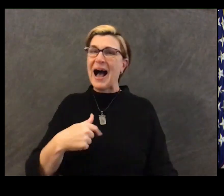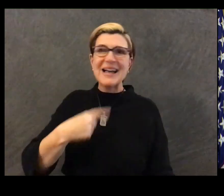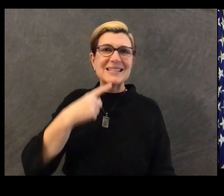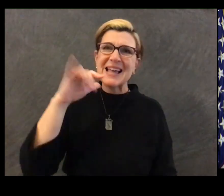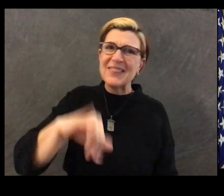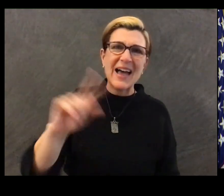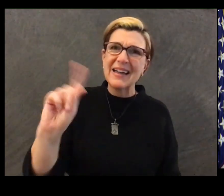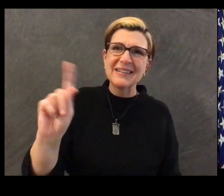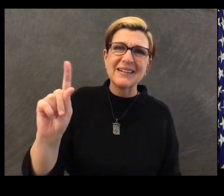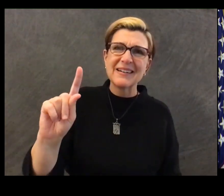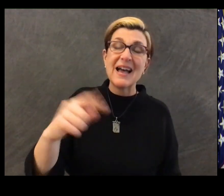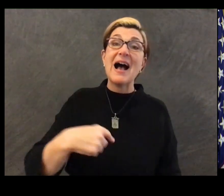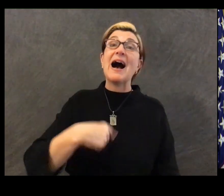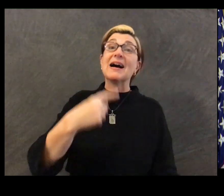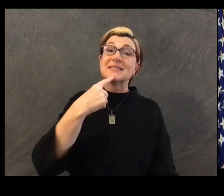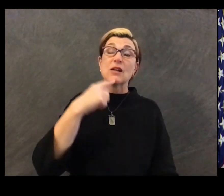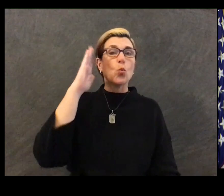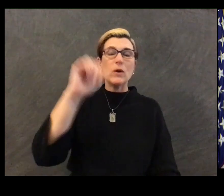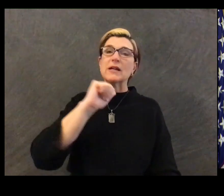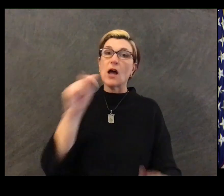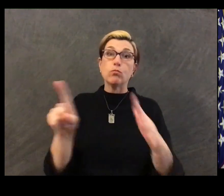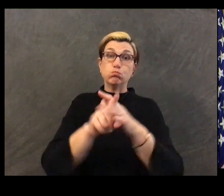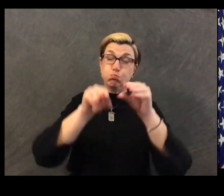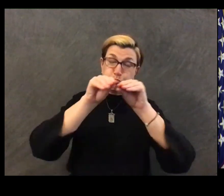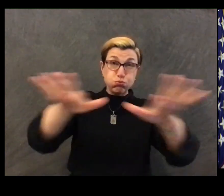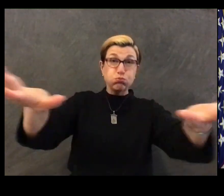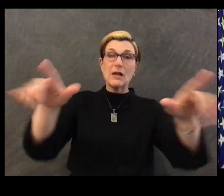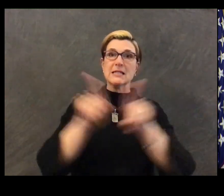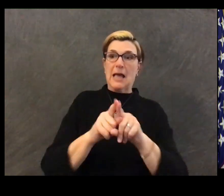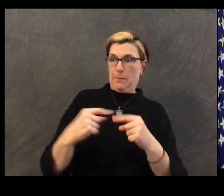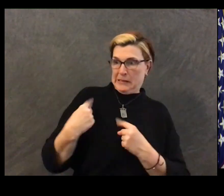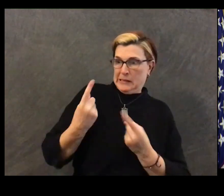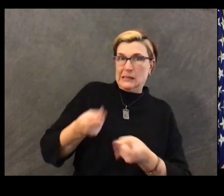we went through but you could have a mess where they come at the same time